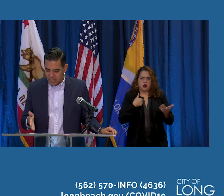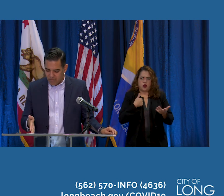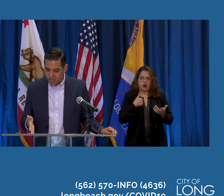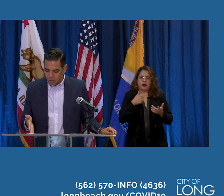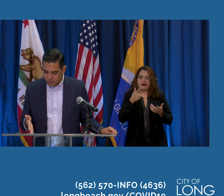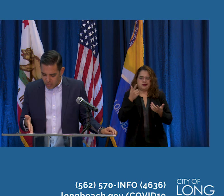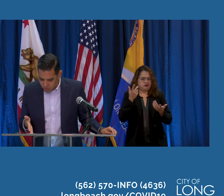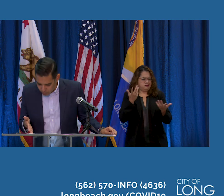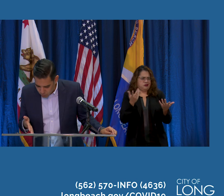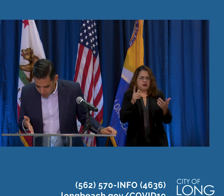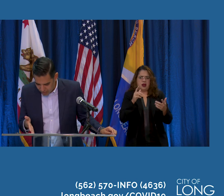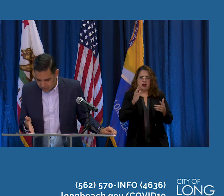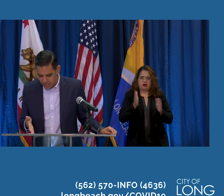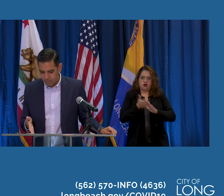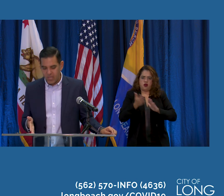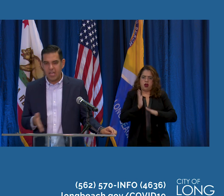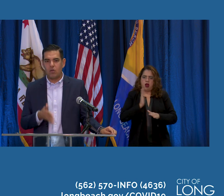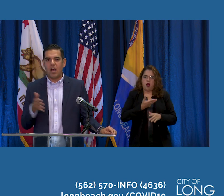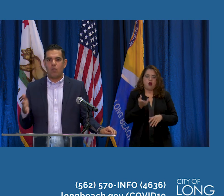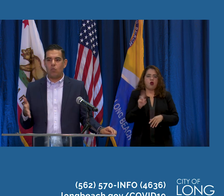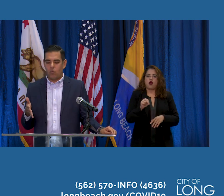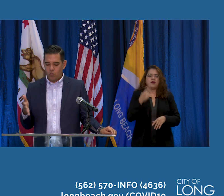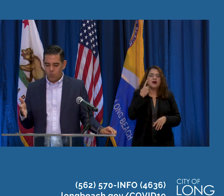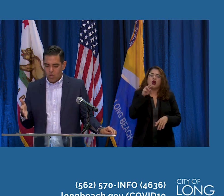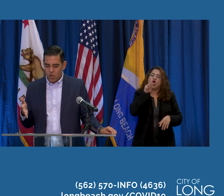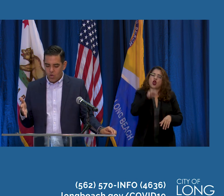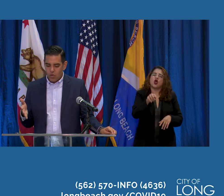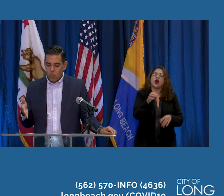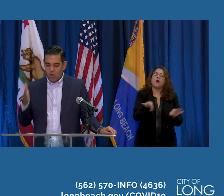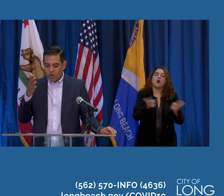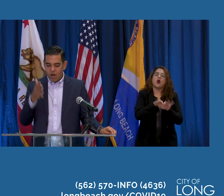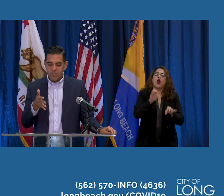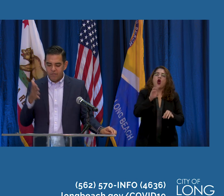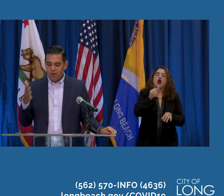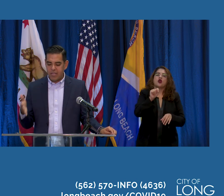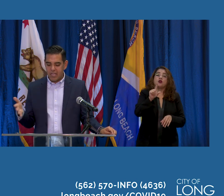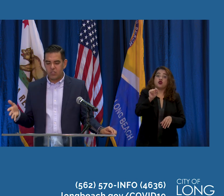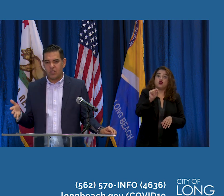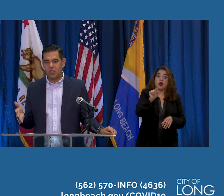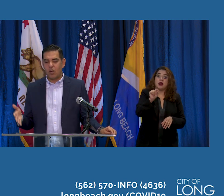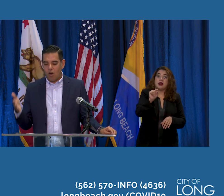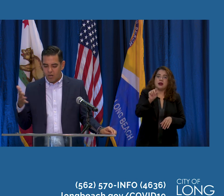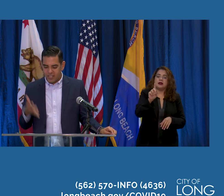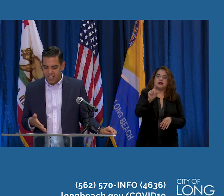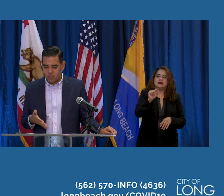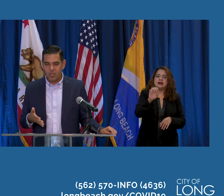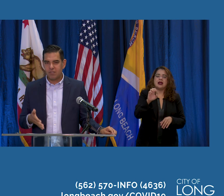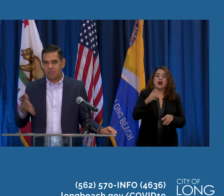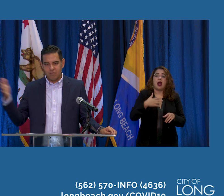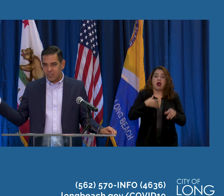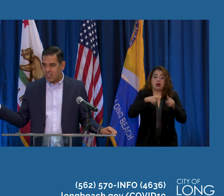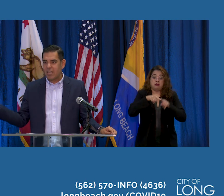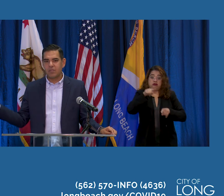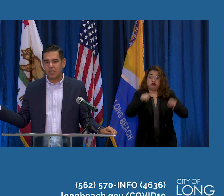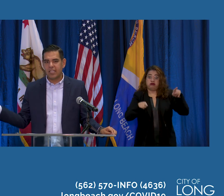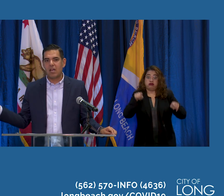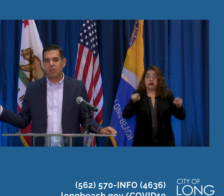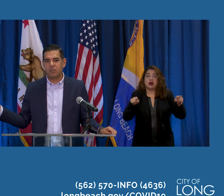But even, look at the October 20th date. While there are some variations, our case rate is the same as L.A County's.